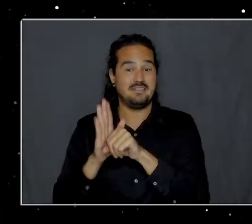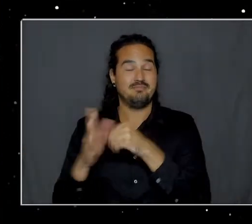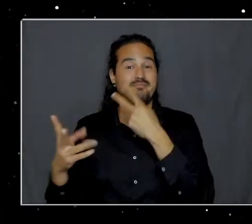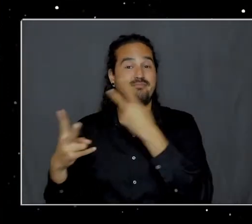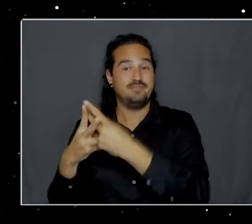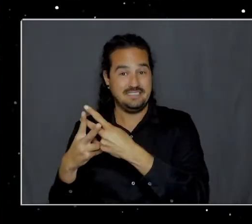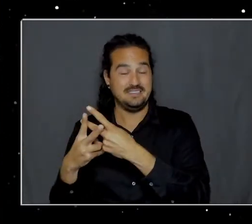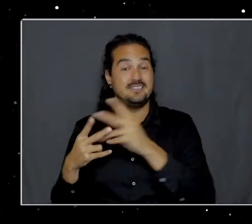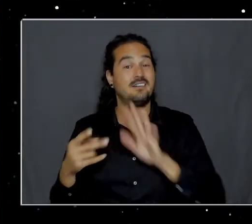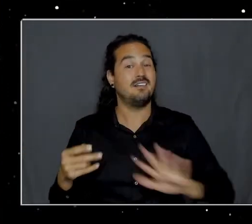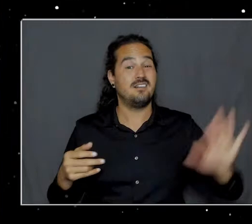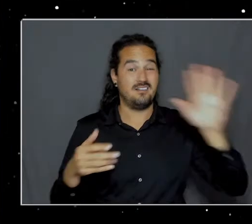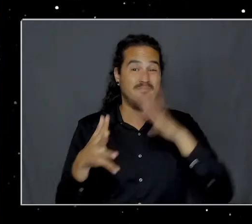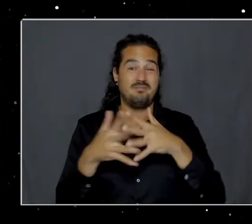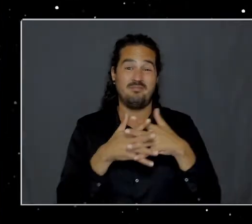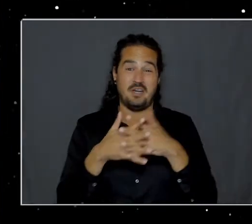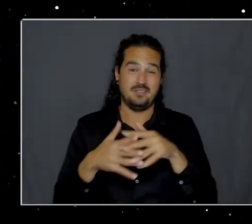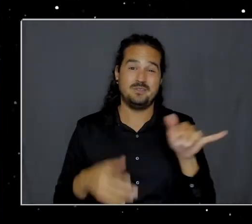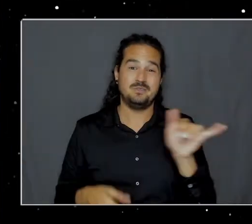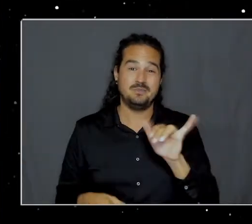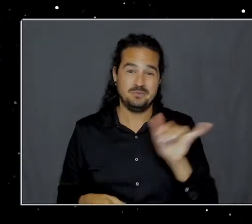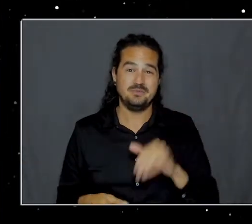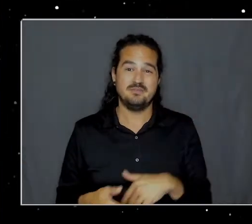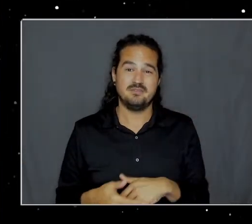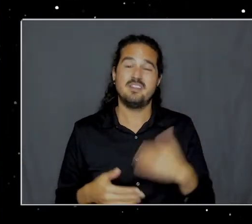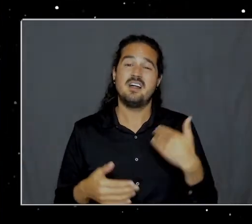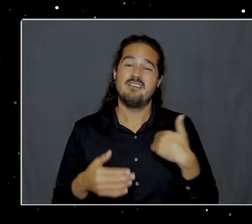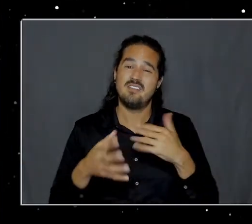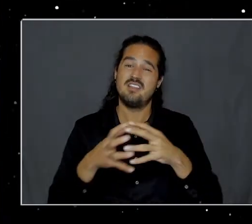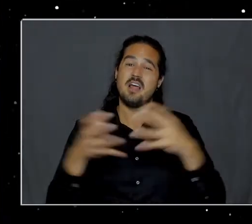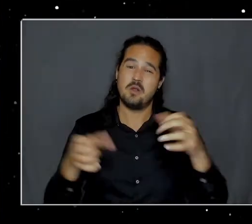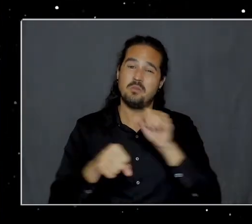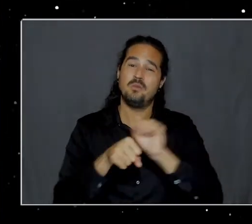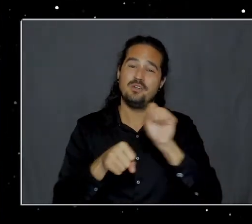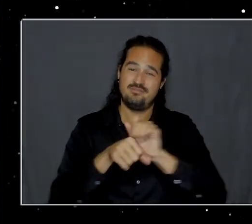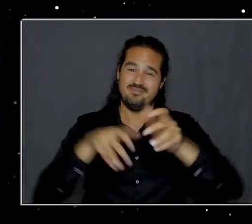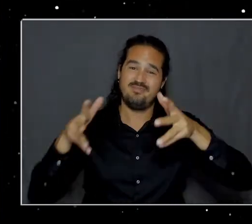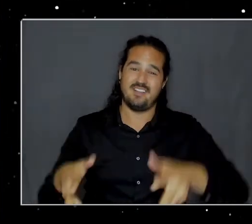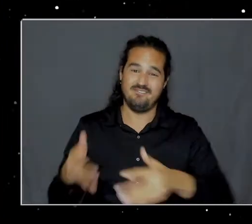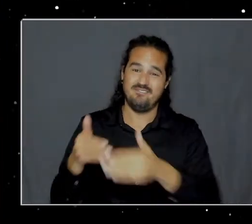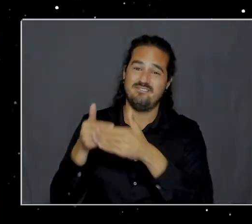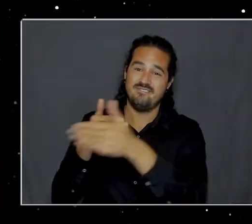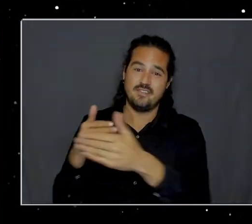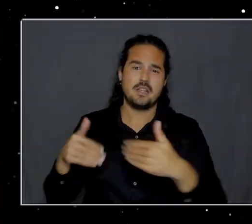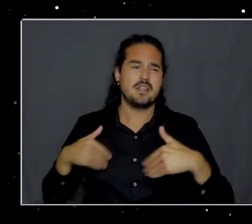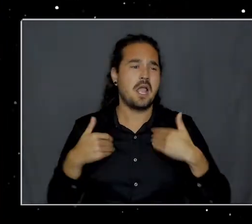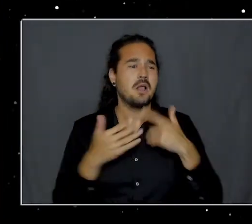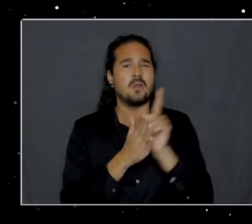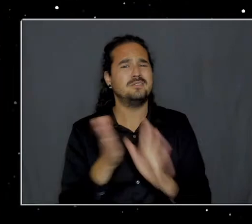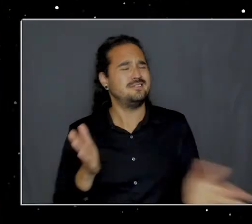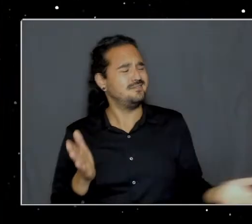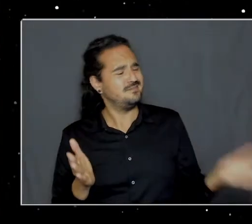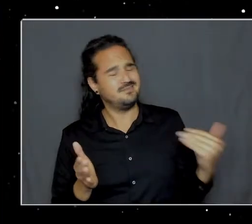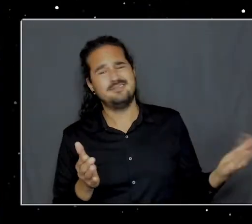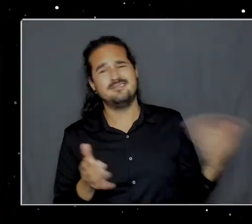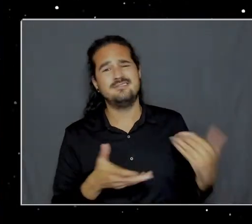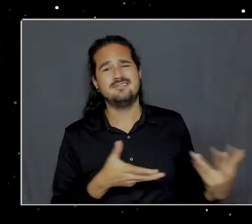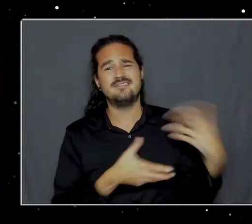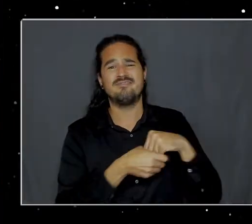INDEED ACROSS THE COUNTRY. WE HAVE MUCH WORK TO DO. TO YOUNGER LAWYERS, I SAY, FIGHT